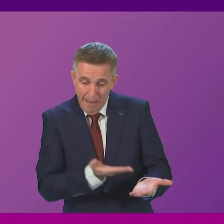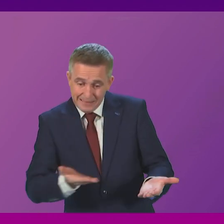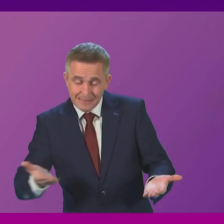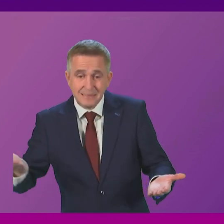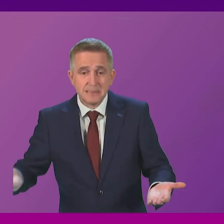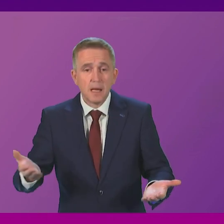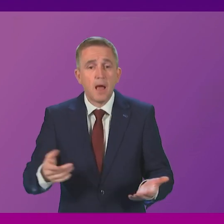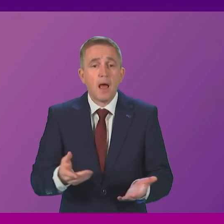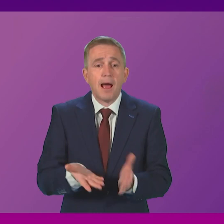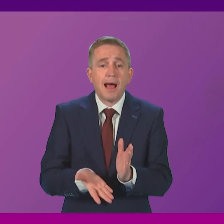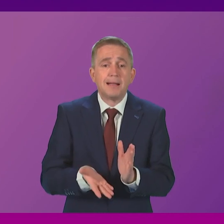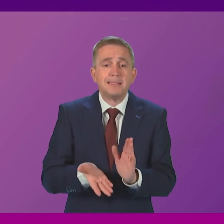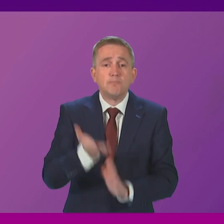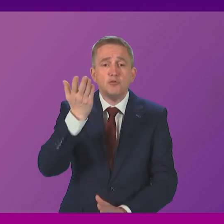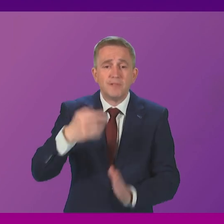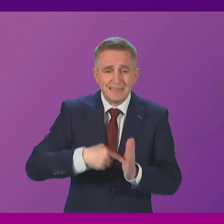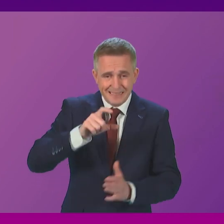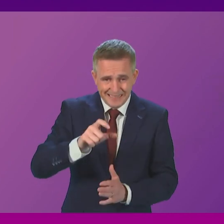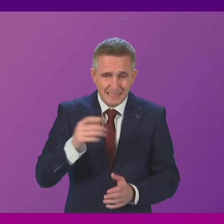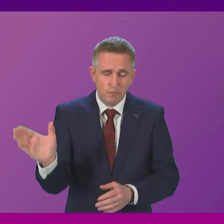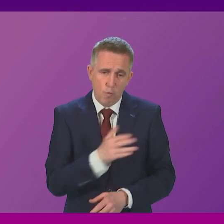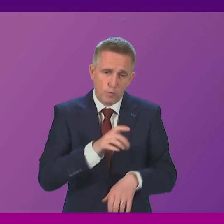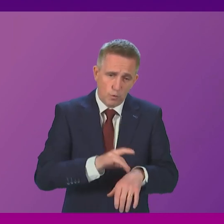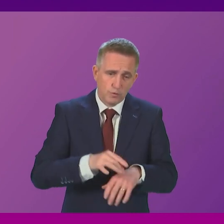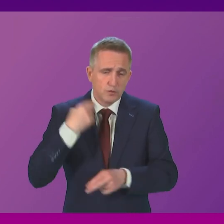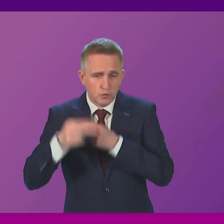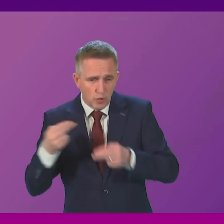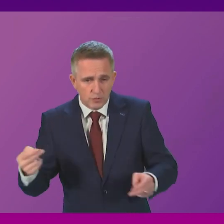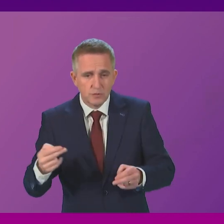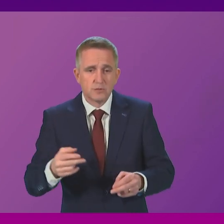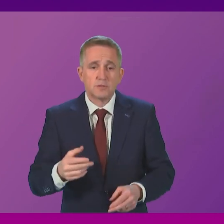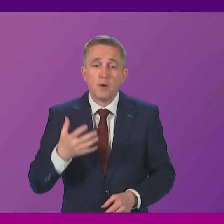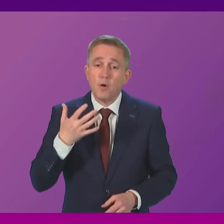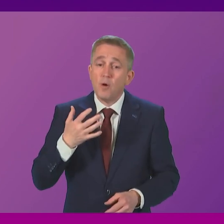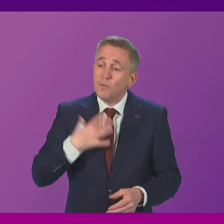by improving their working conditions. We need a First Minister who is willing to listen to the worries of people and businesses